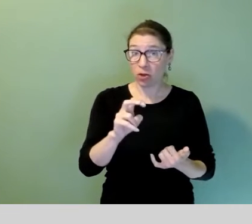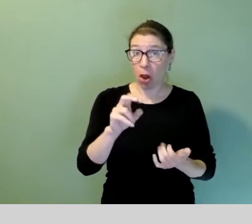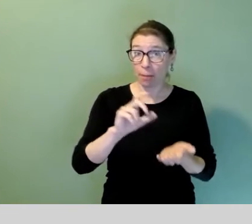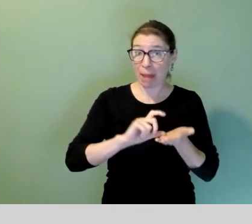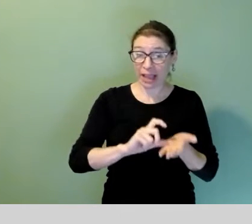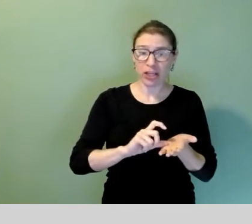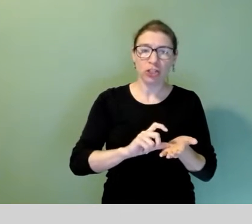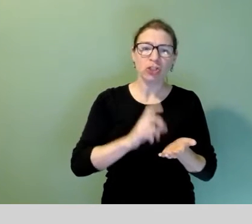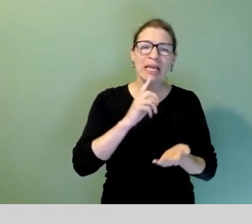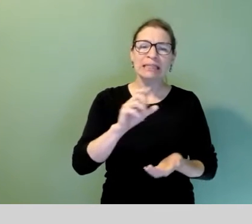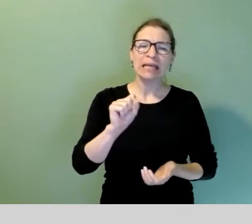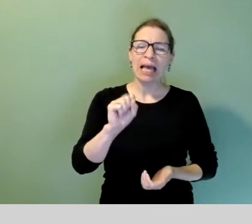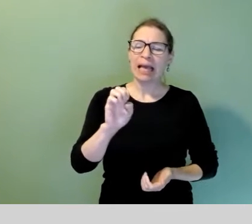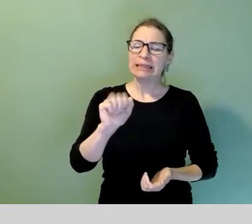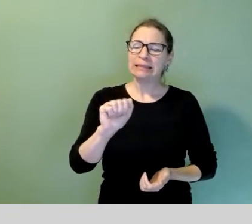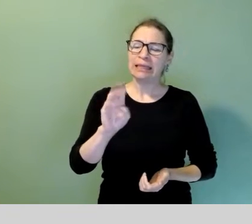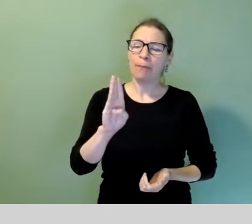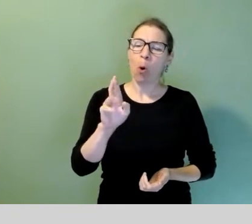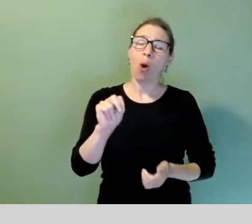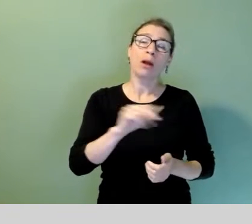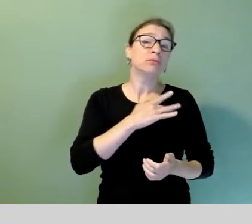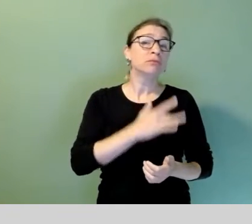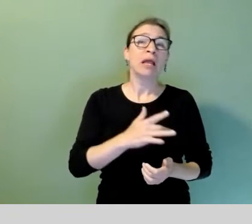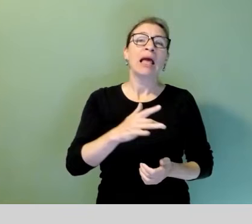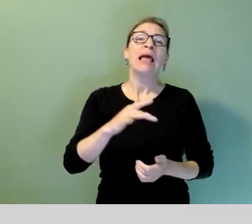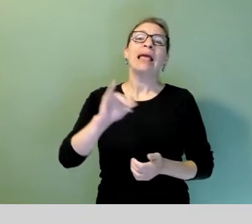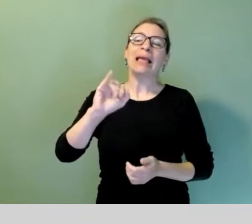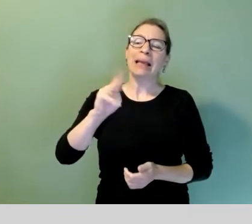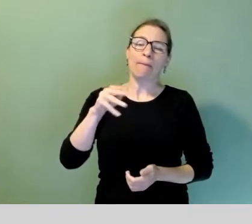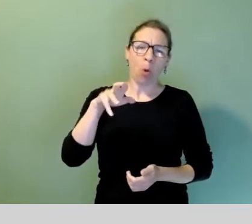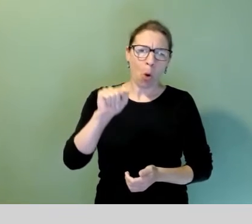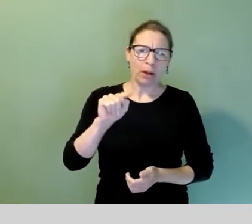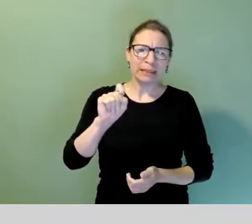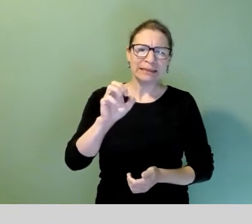to seaborn traditionally, by doing import seaborn as sns.